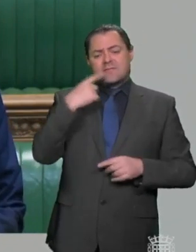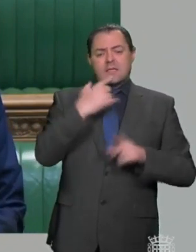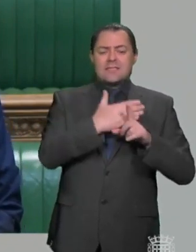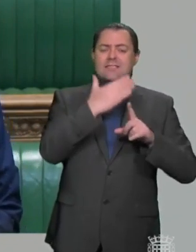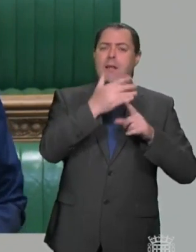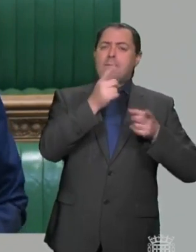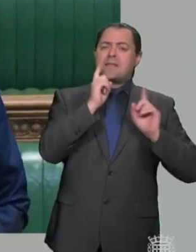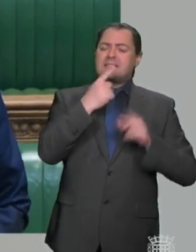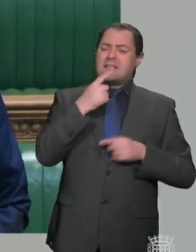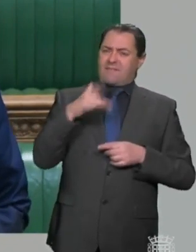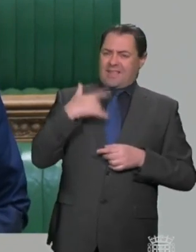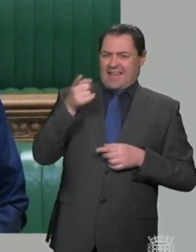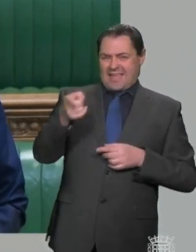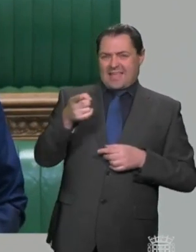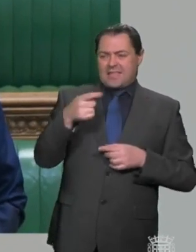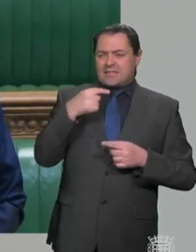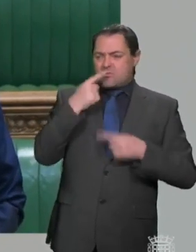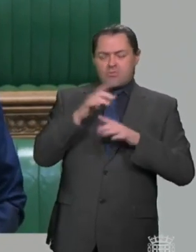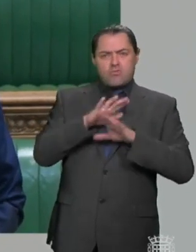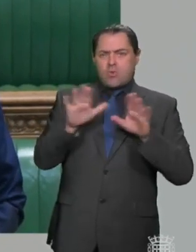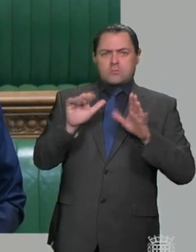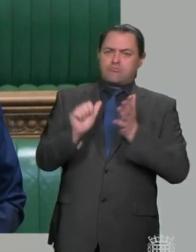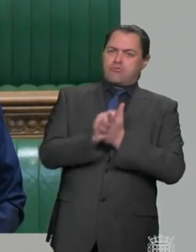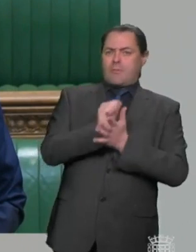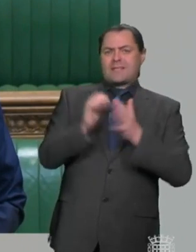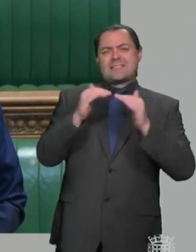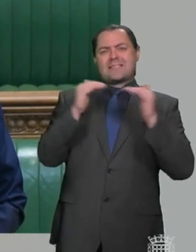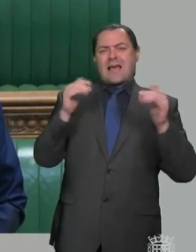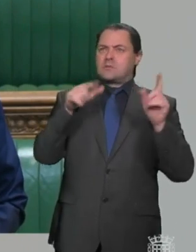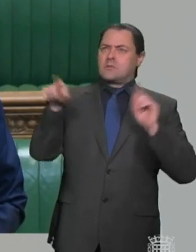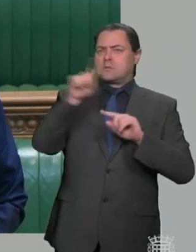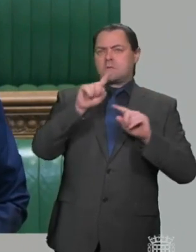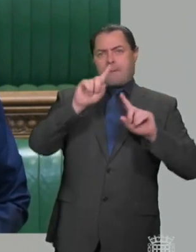“fell disastrously short of the standards that the public has a right to expect of its government”